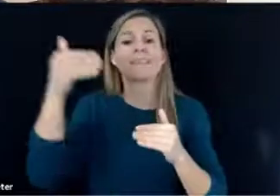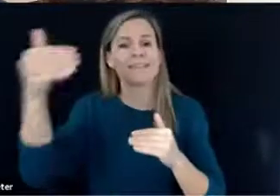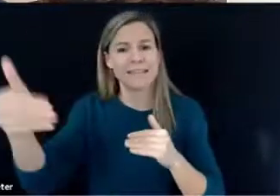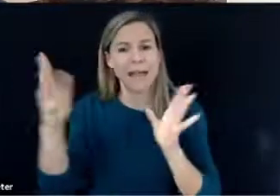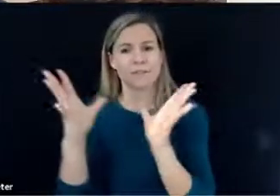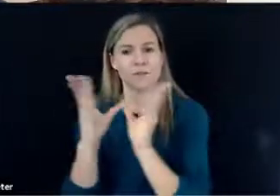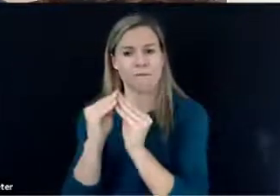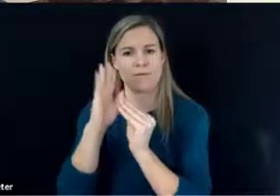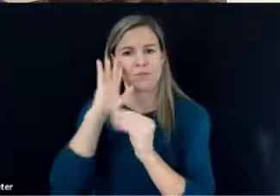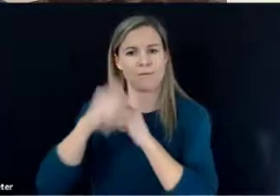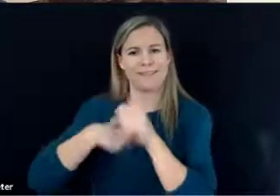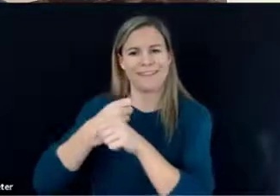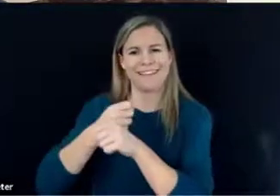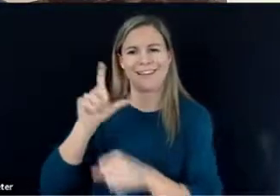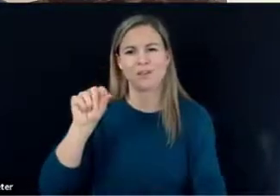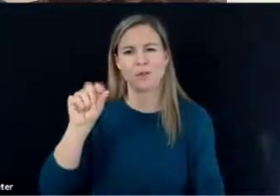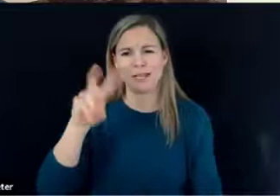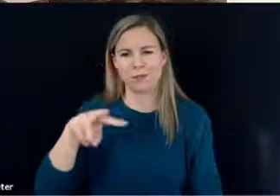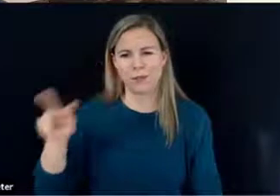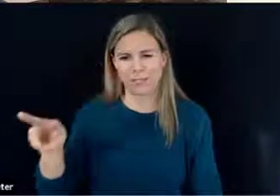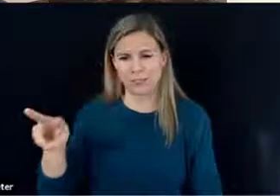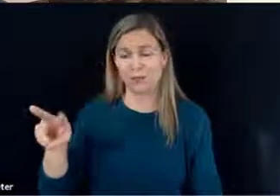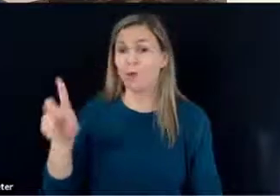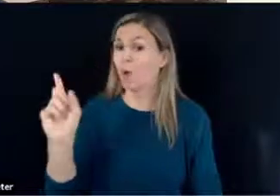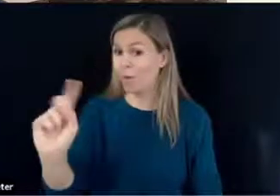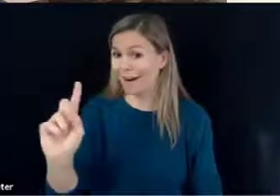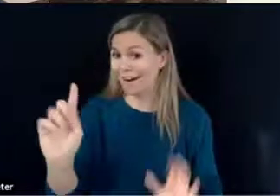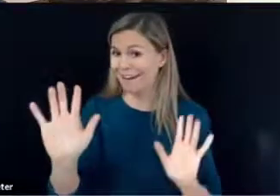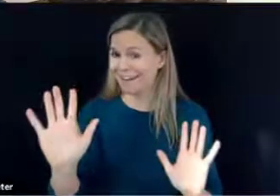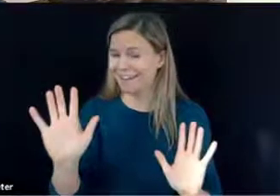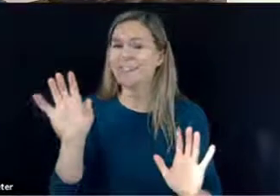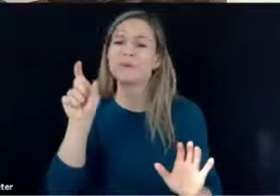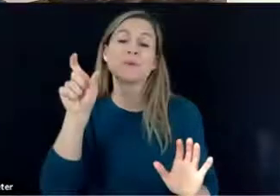location should be announced sometime this spring.